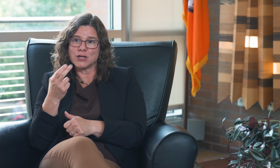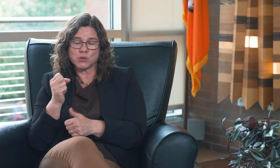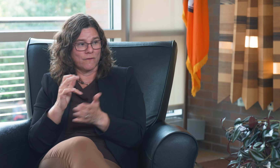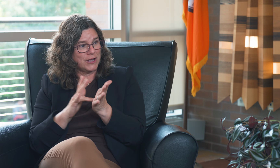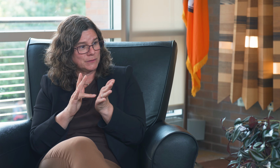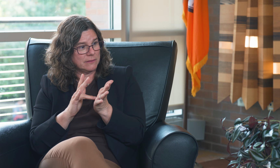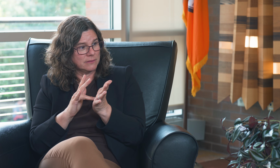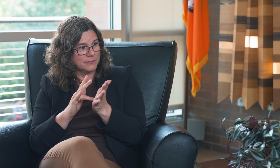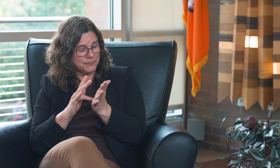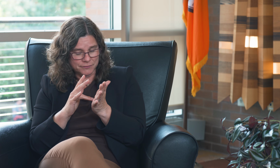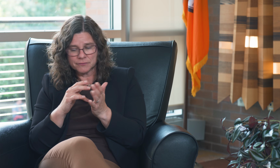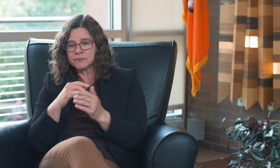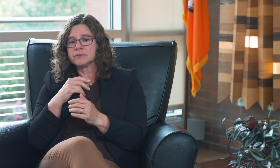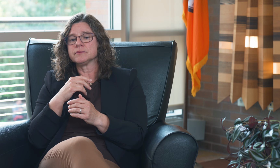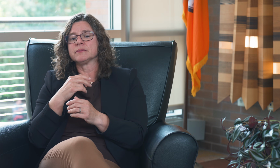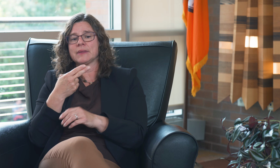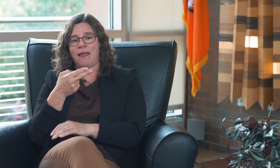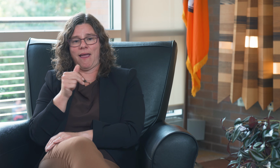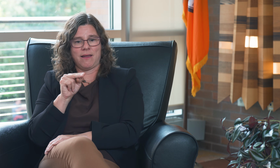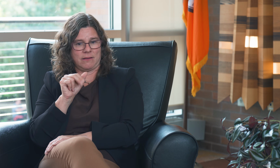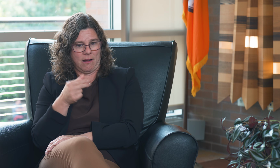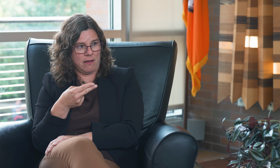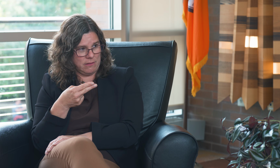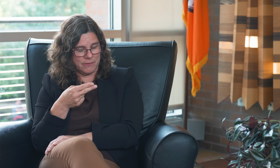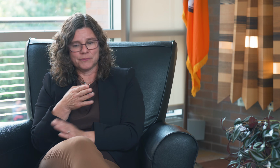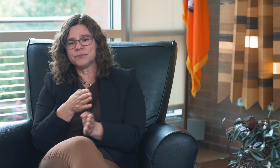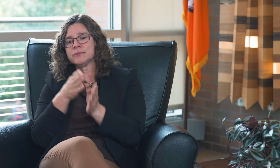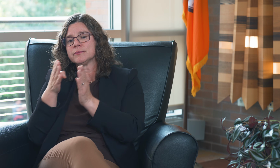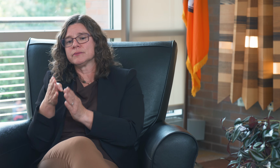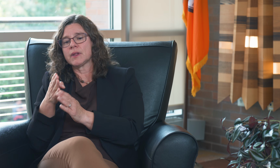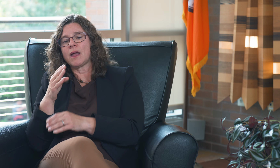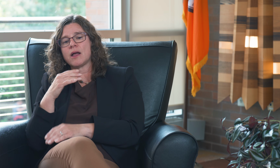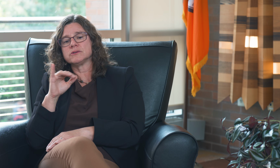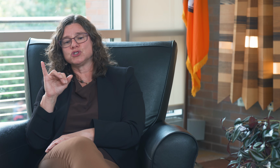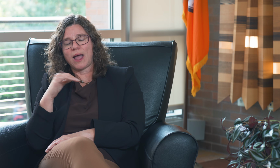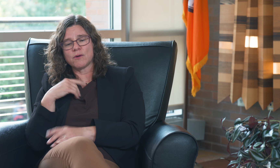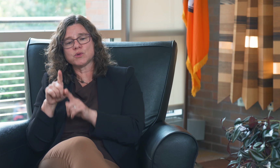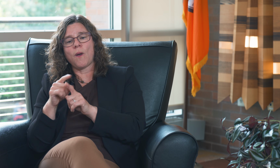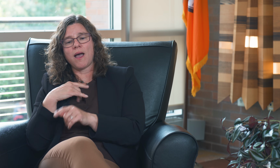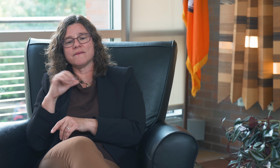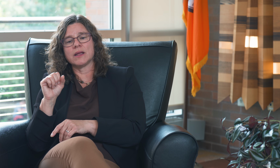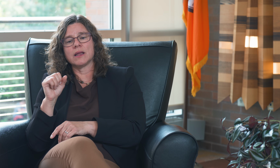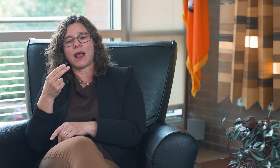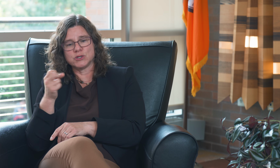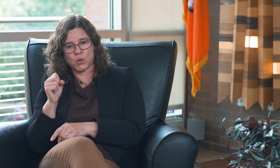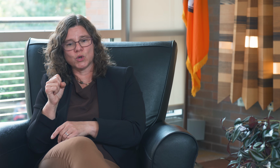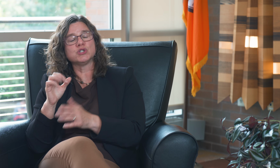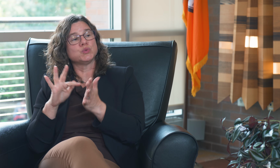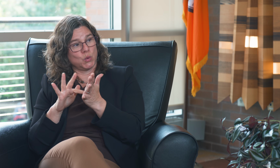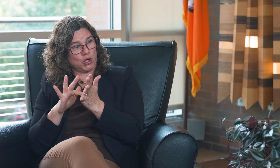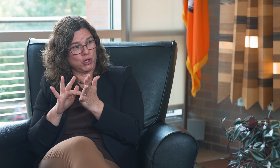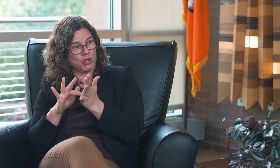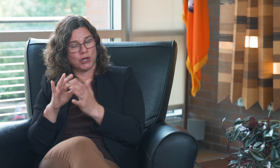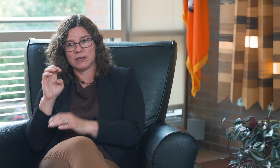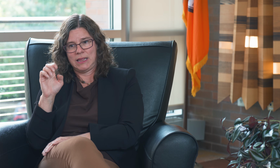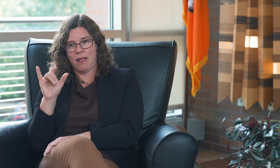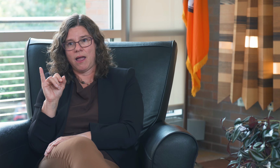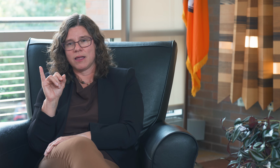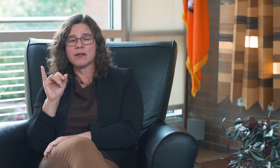One is a high school freshman. Her name is Hannah. And then I also have a high school junior, Eli.